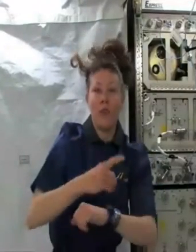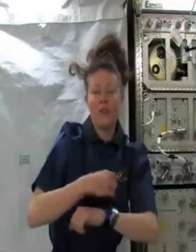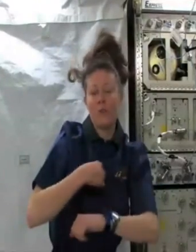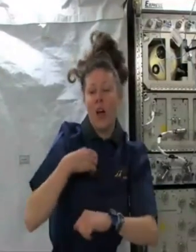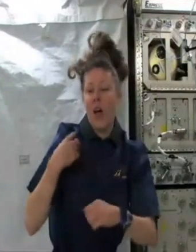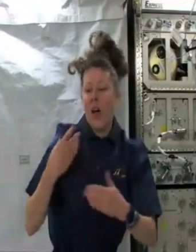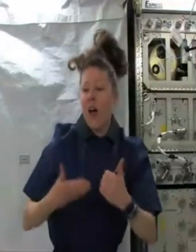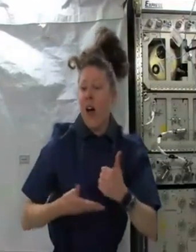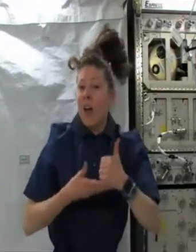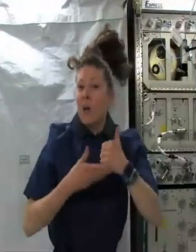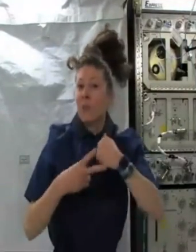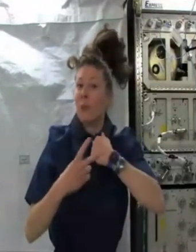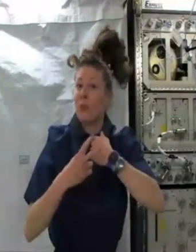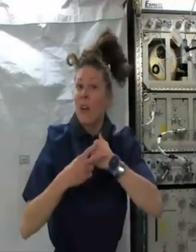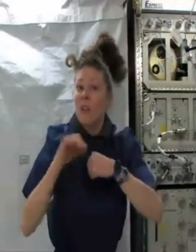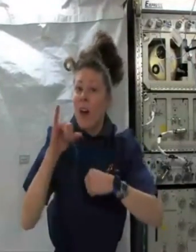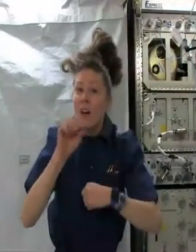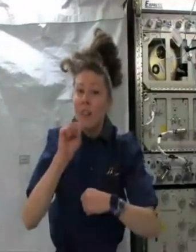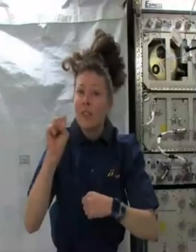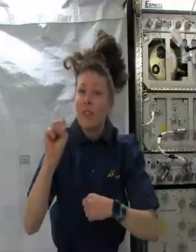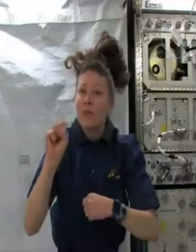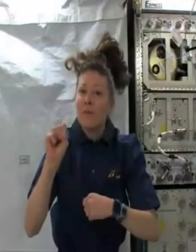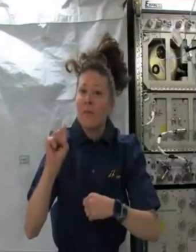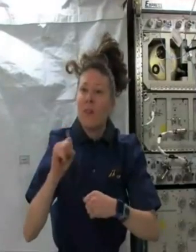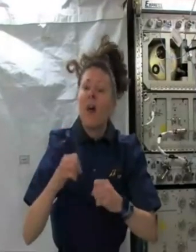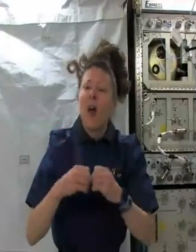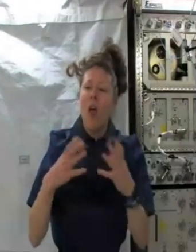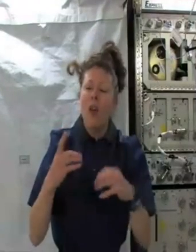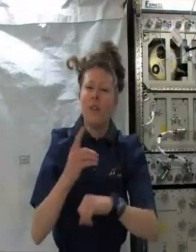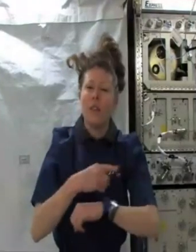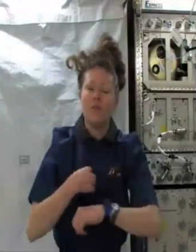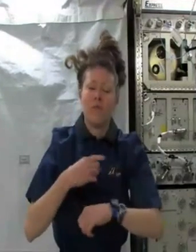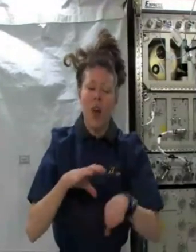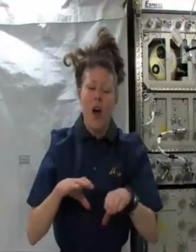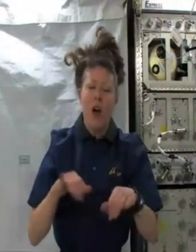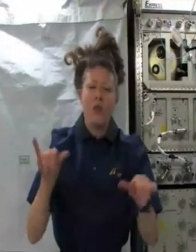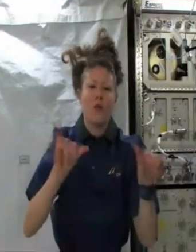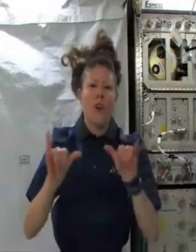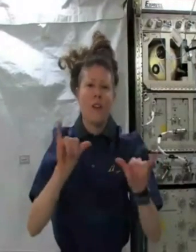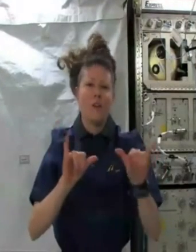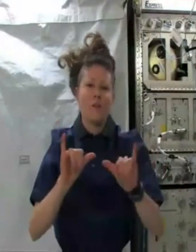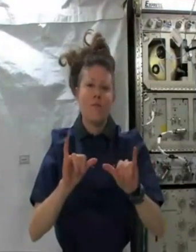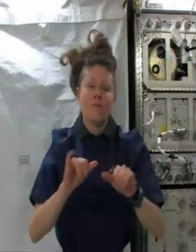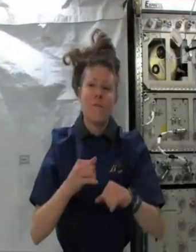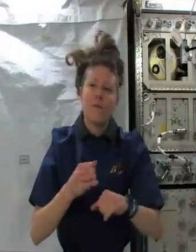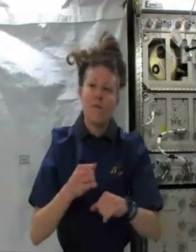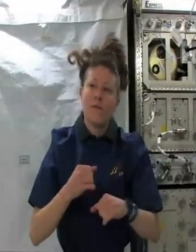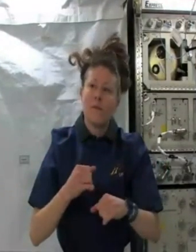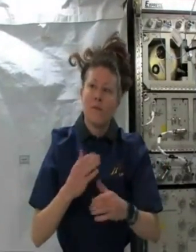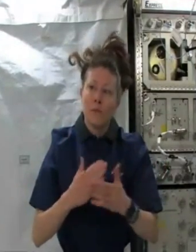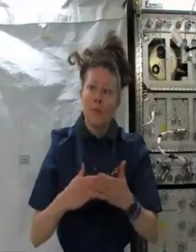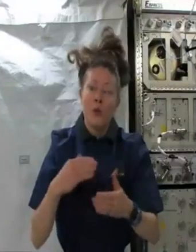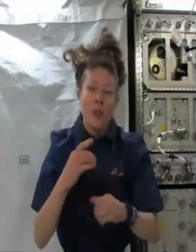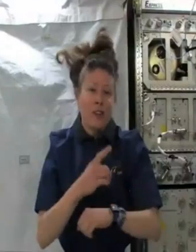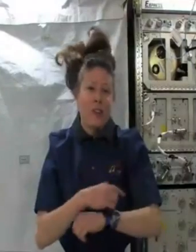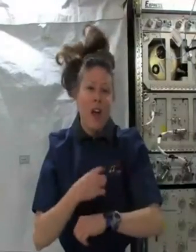and most of the day I do science (chemistry).